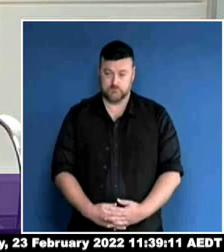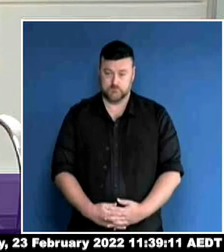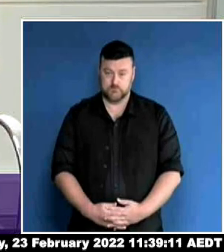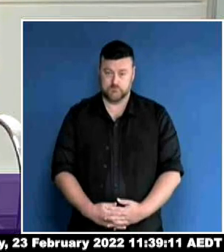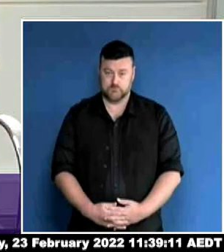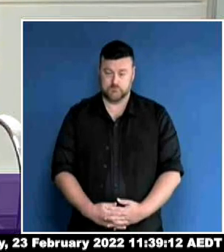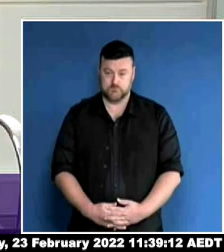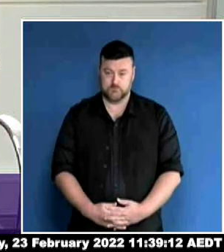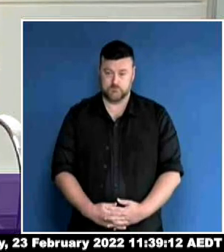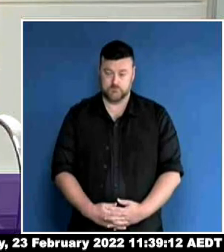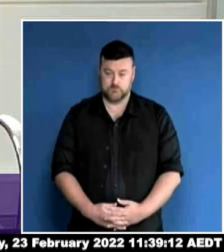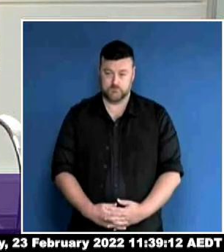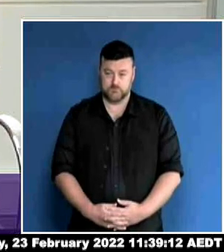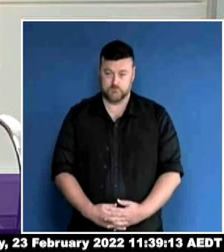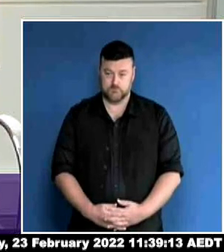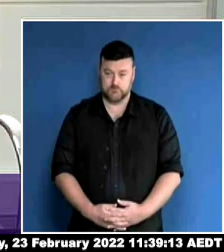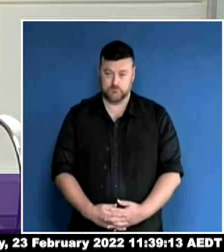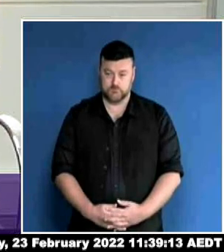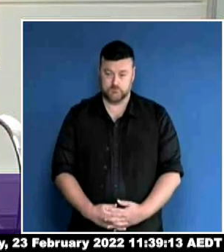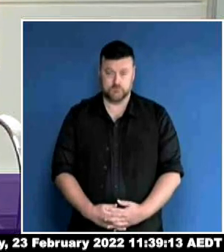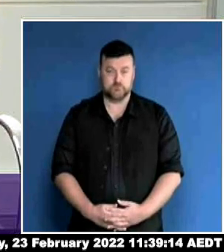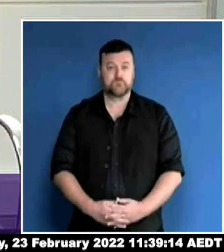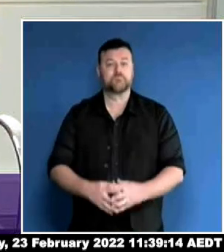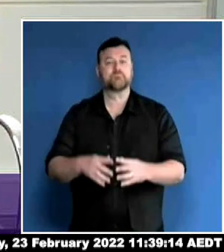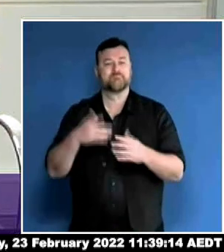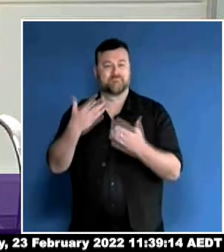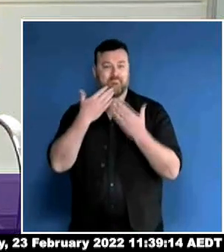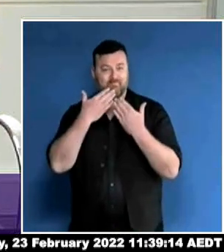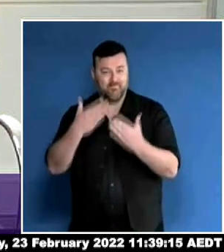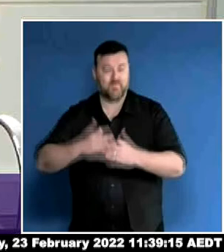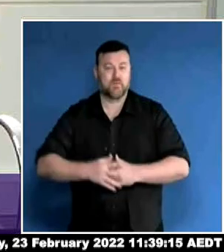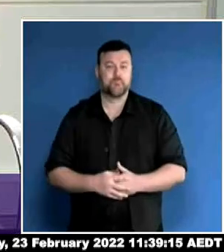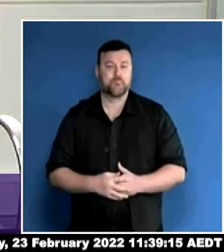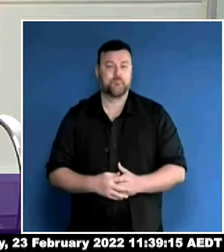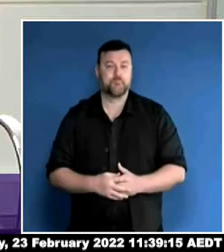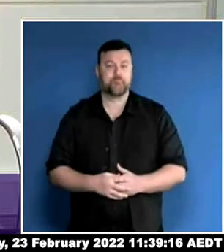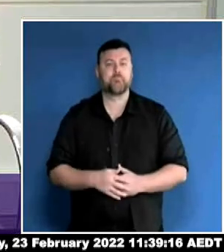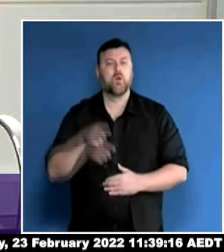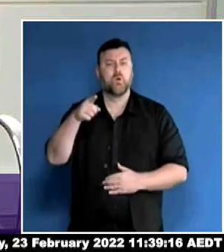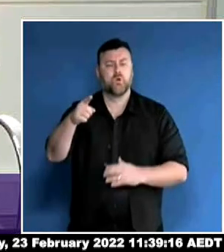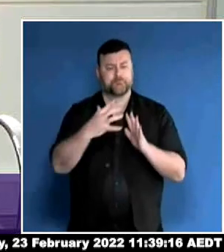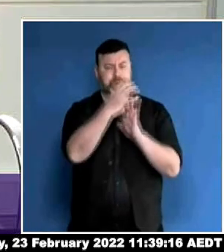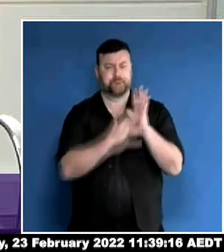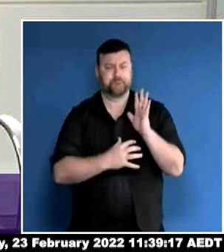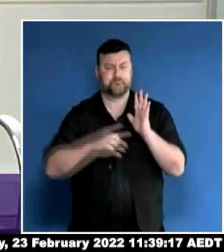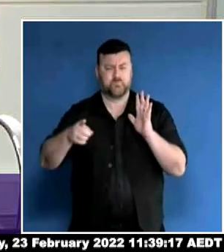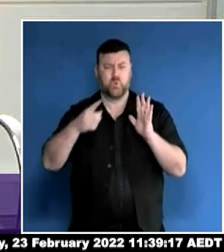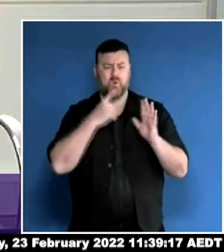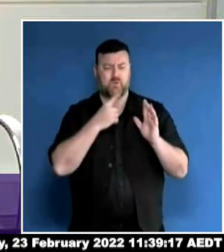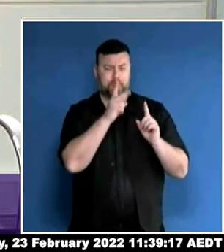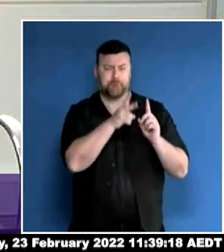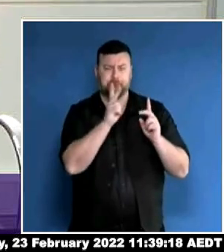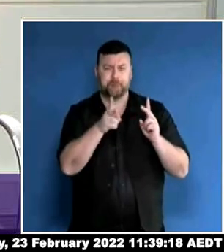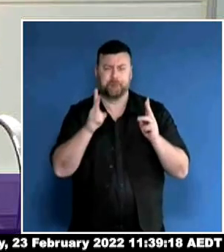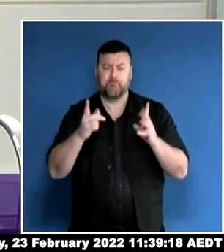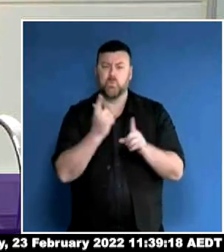MS McMAHON: Thank you. Now, in your statement, a theme that carries all the way through your evidence is the need